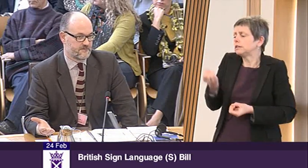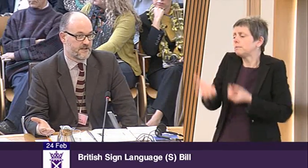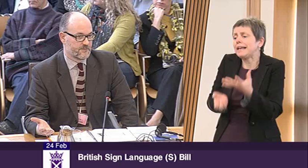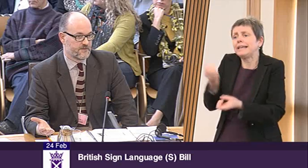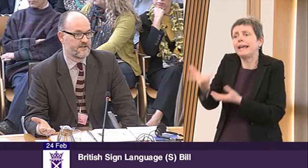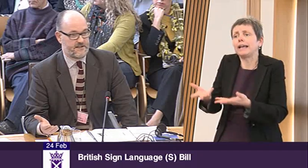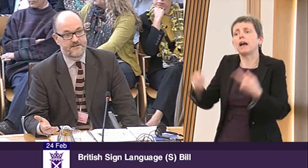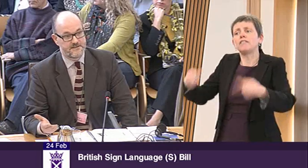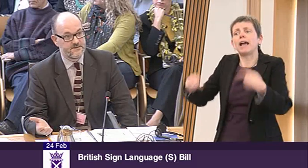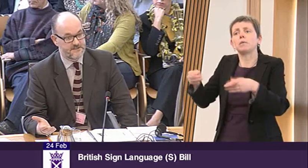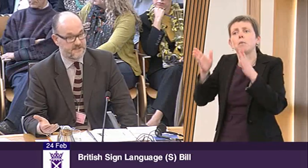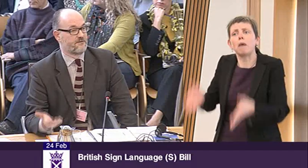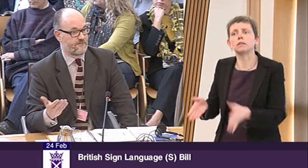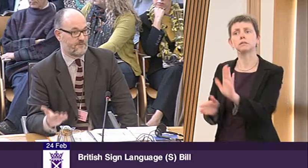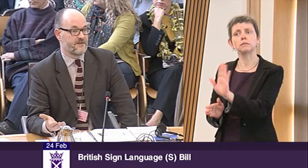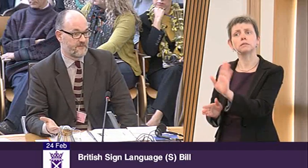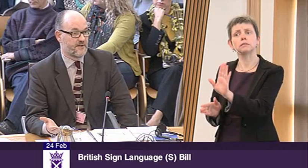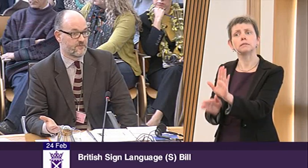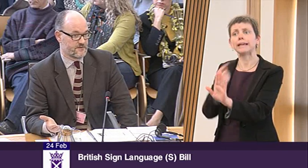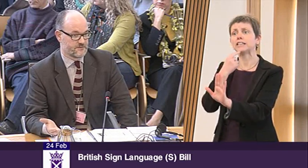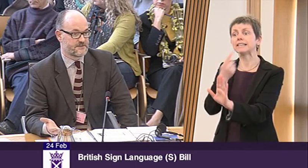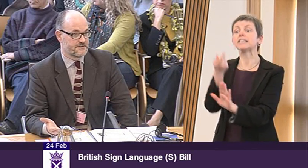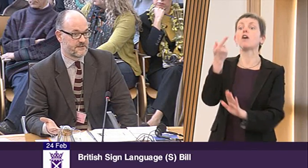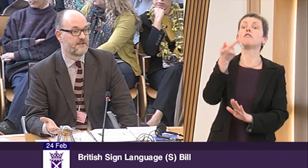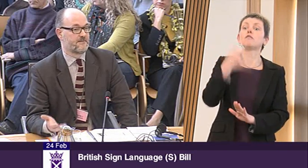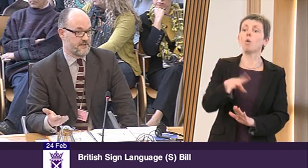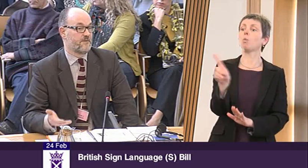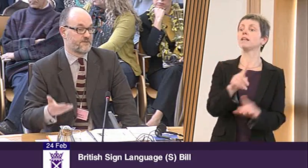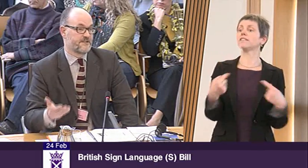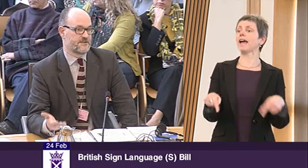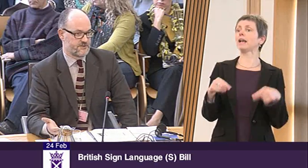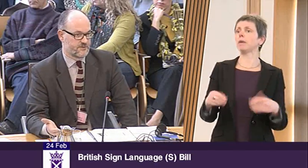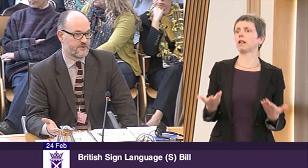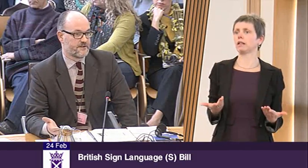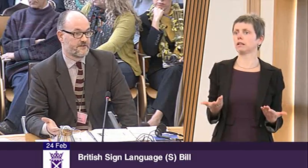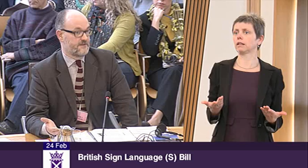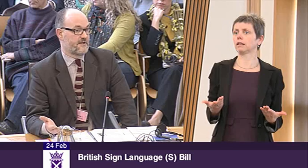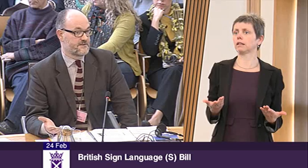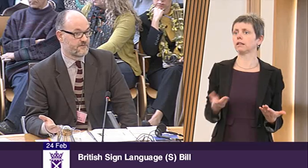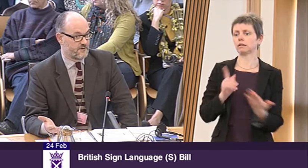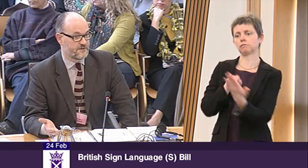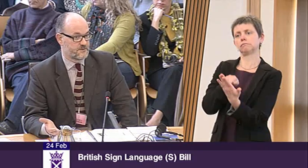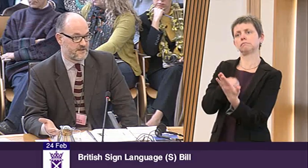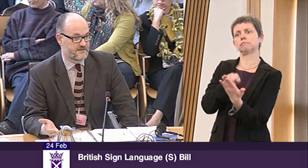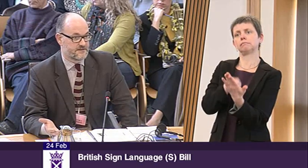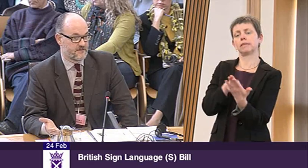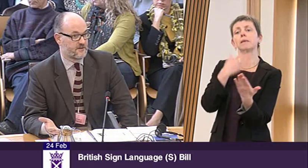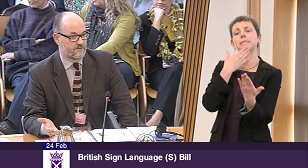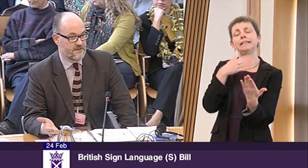available; it simply says, “From the available resources, may we please ensure that there is a focus when necessary on BSL?”